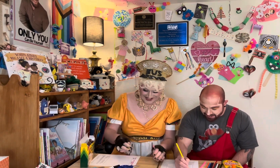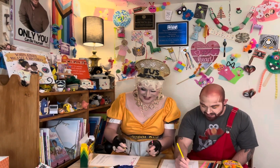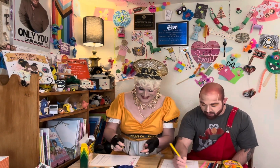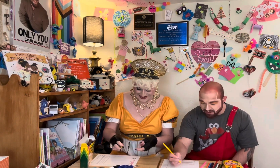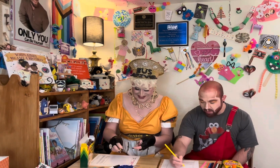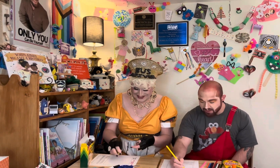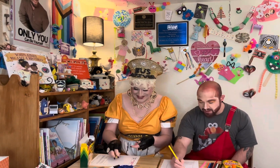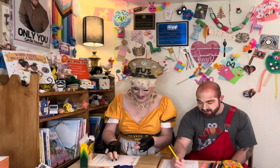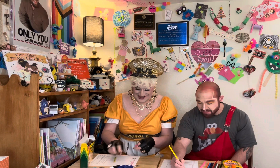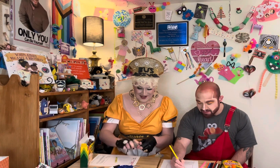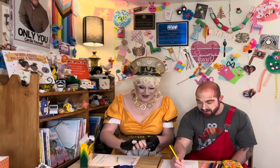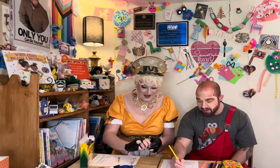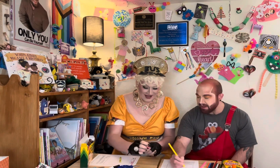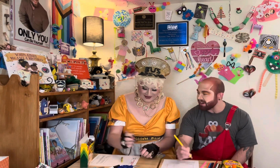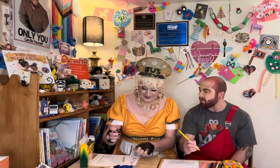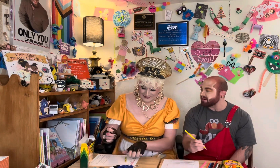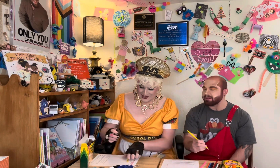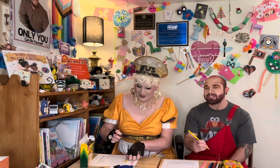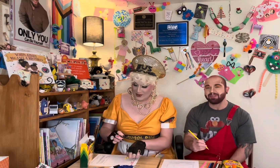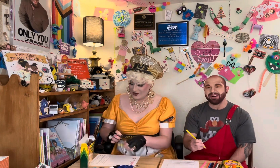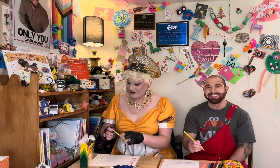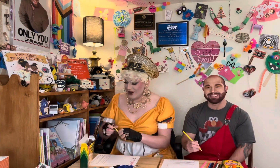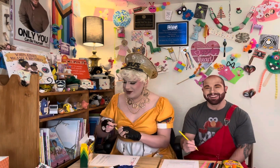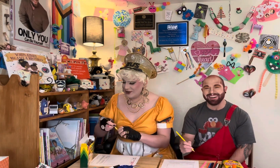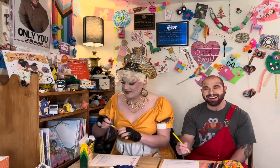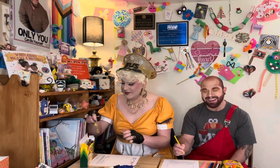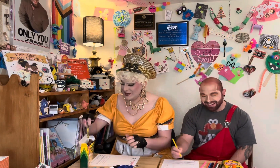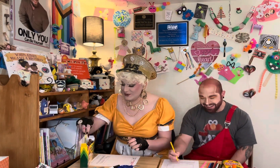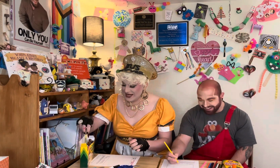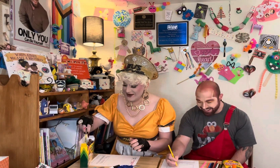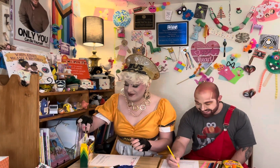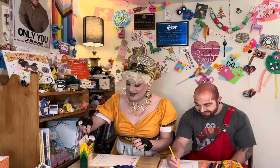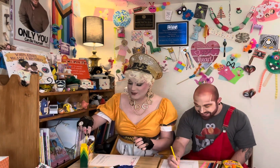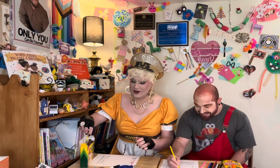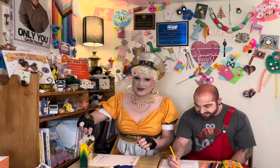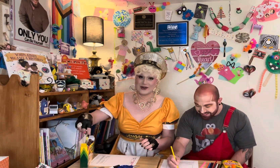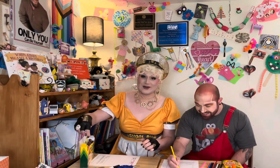That's like Where's Waldo. We can be like "Where's Mr. Buster?" CALI: Arguably, people can't find Waldo in